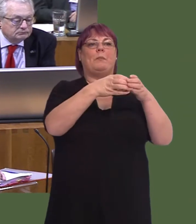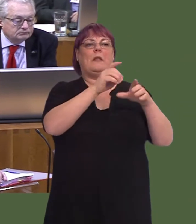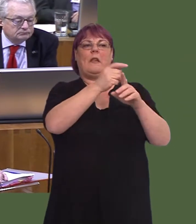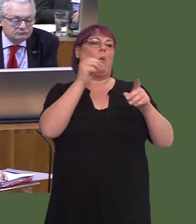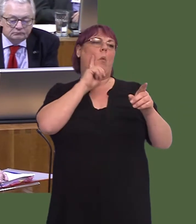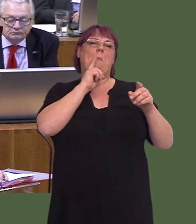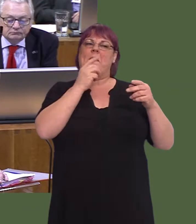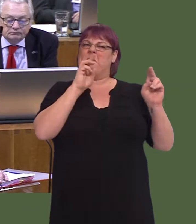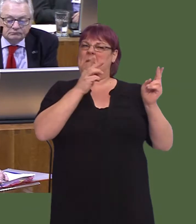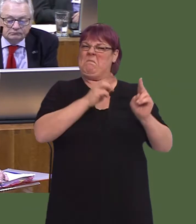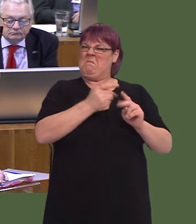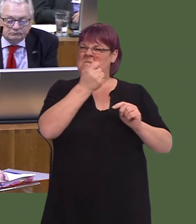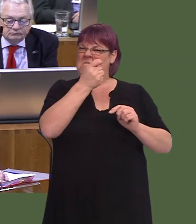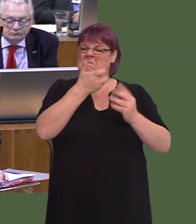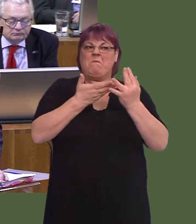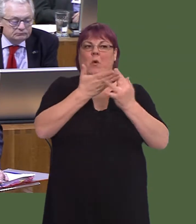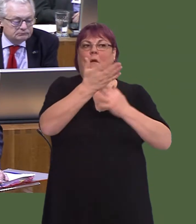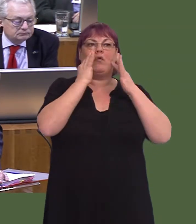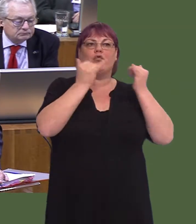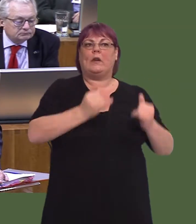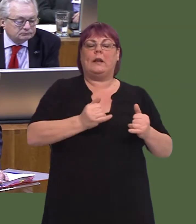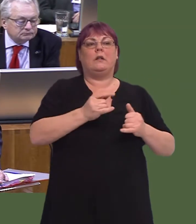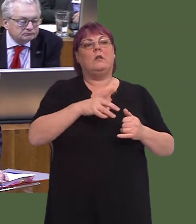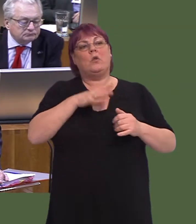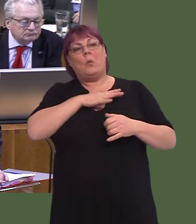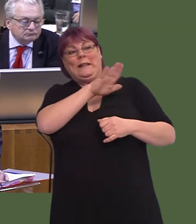encourages eligible individuals to attend for screening when invited.